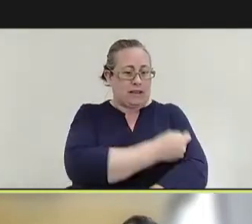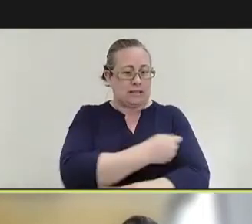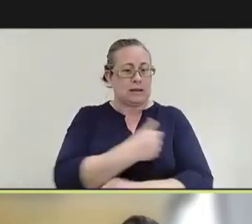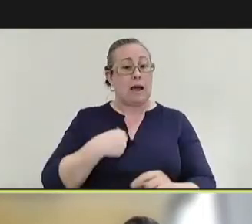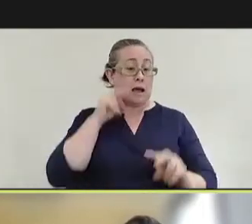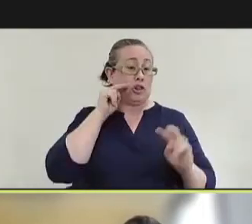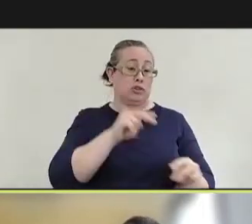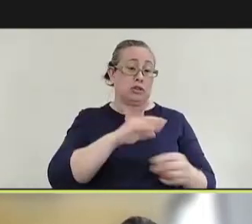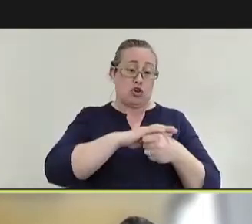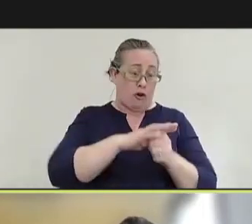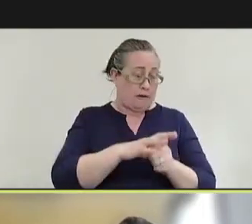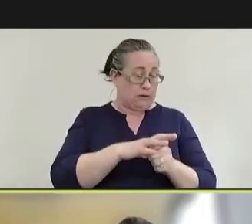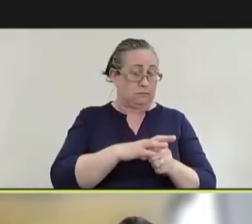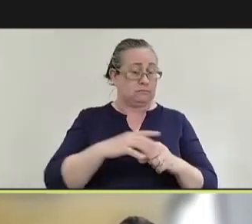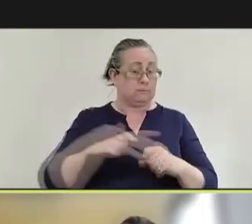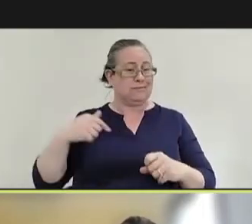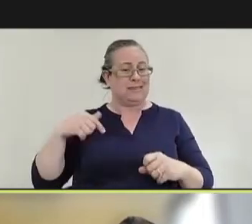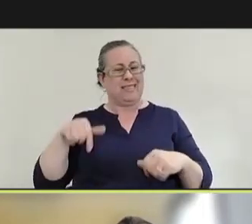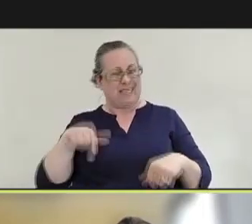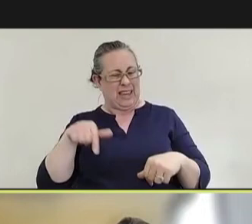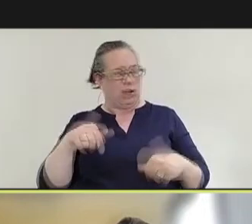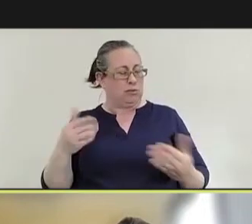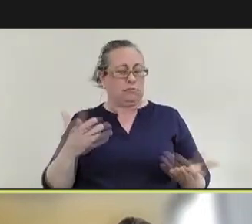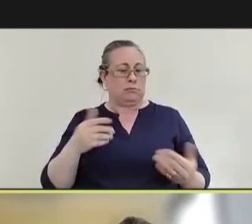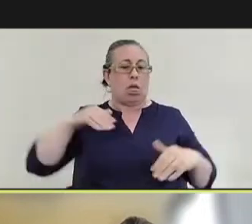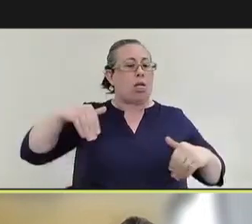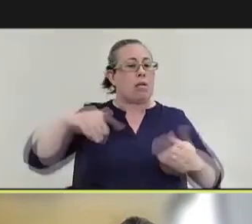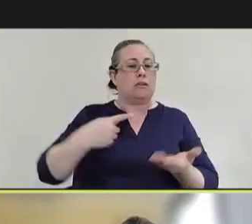we haven't talked about here yet, but I thought you might be interested in seeing.